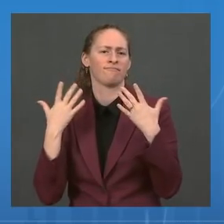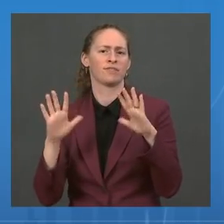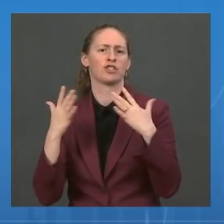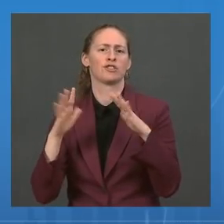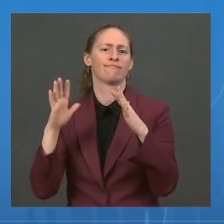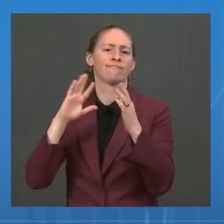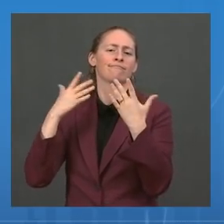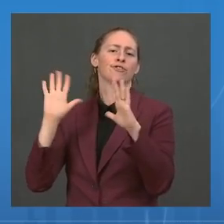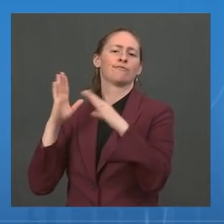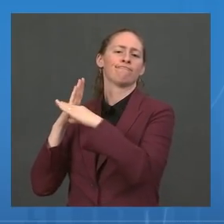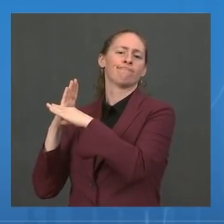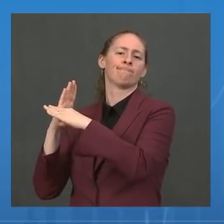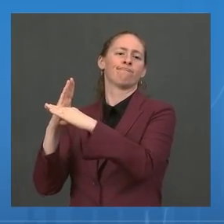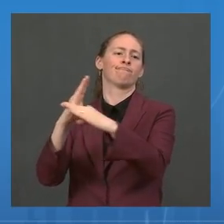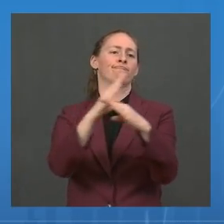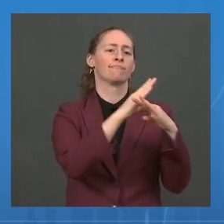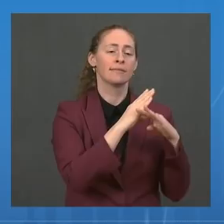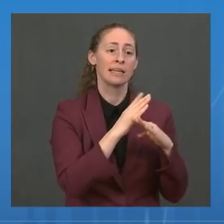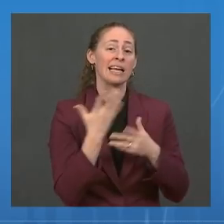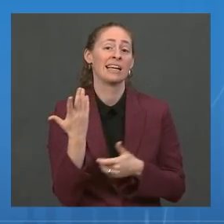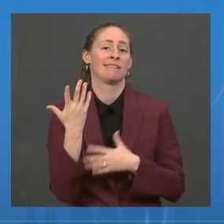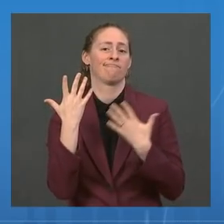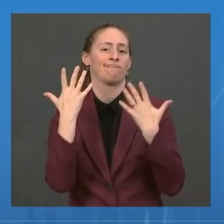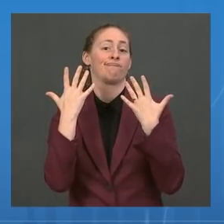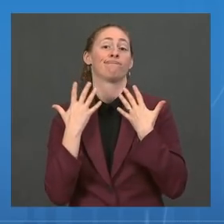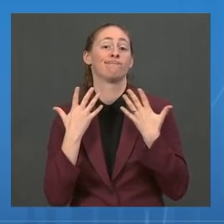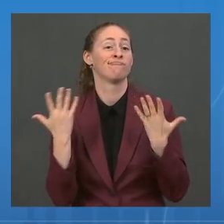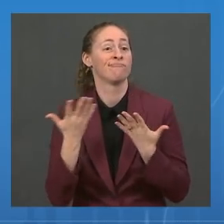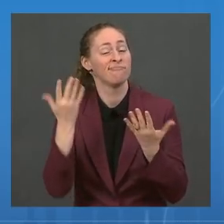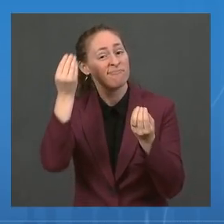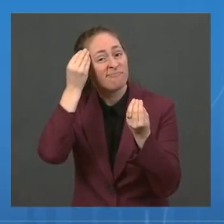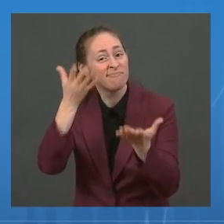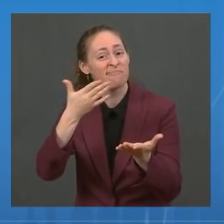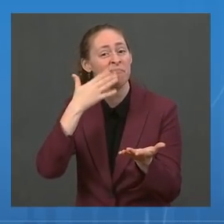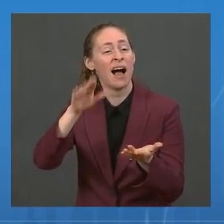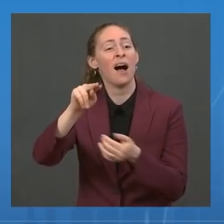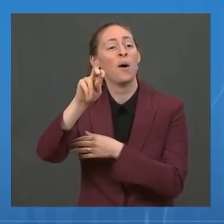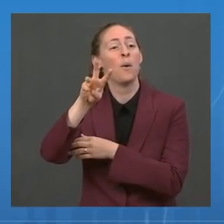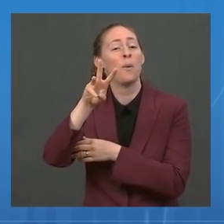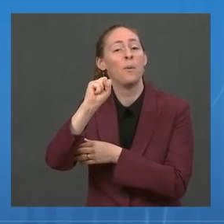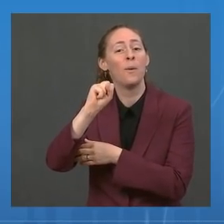Unfortunately, that leaves about 70 million eligible Americans unvaccinated,